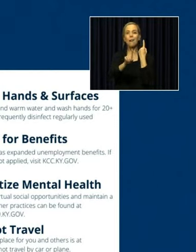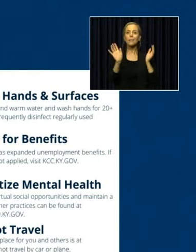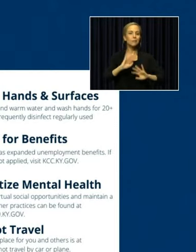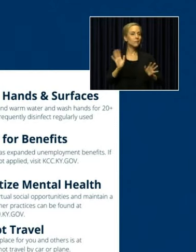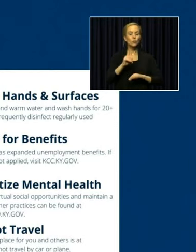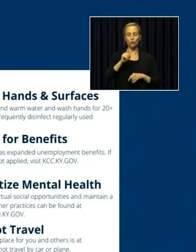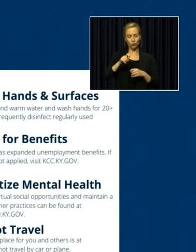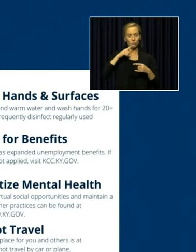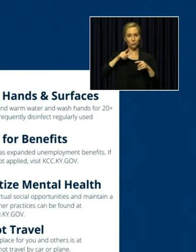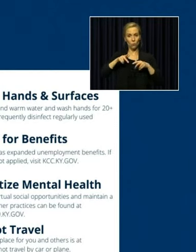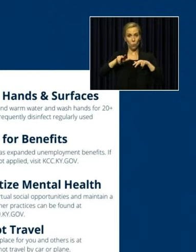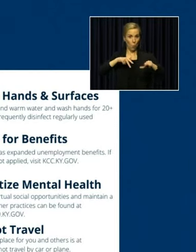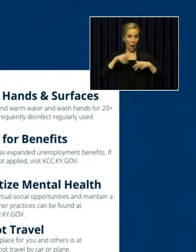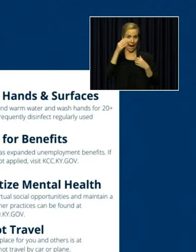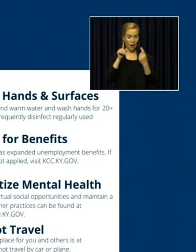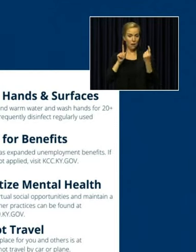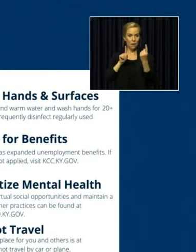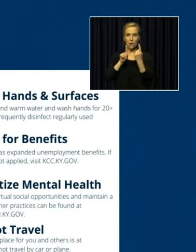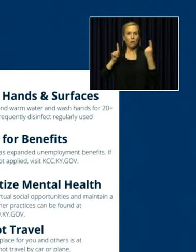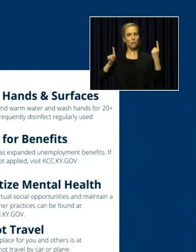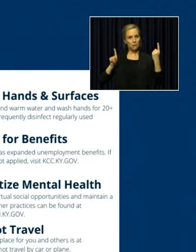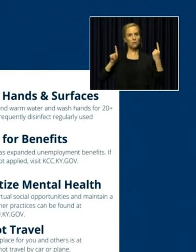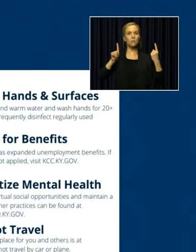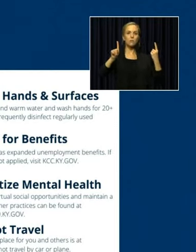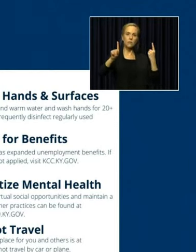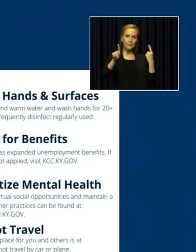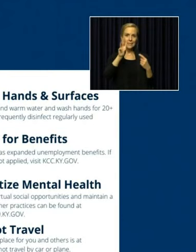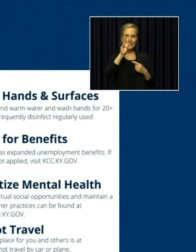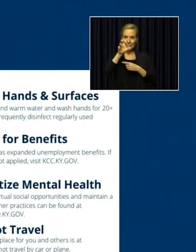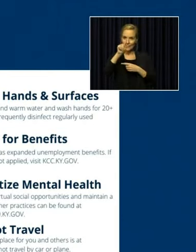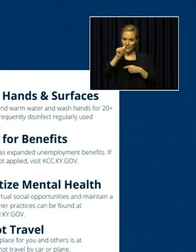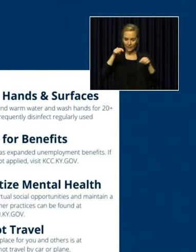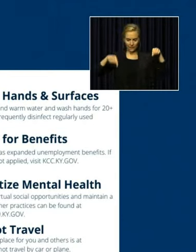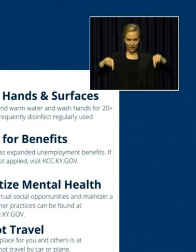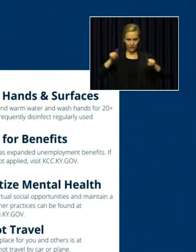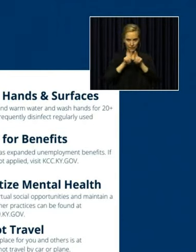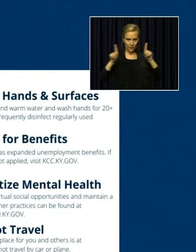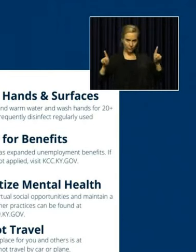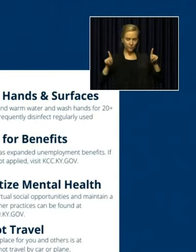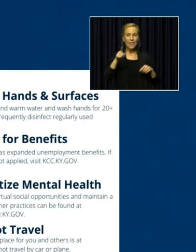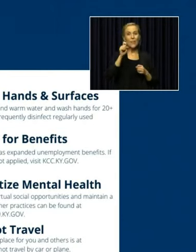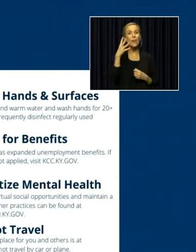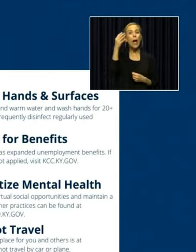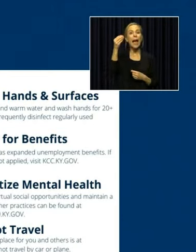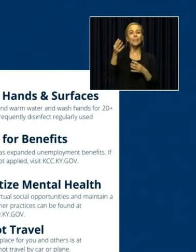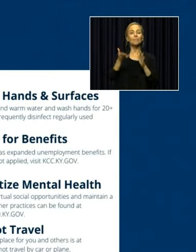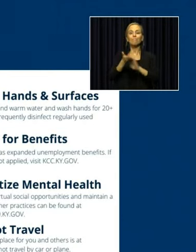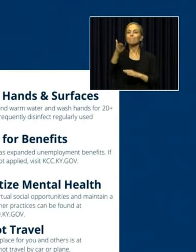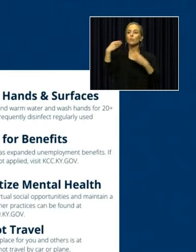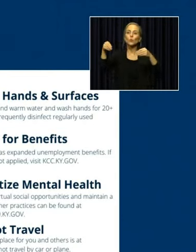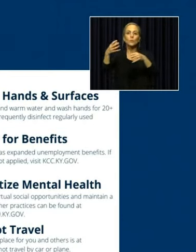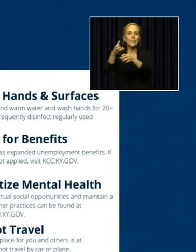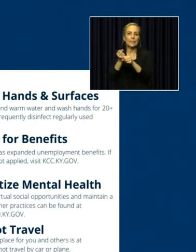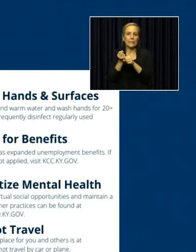AND EVERYTHING YOU CAN DO BYTELL HEALTH, YOU SHOULD BE DOING BYTELEHEALTH.